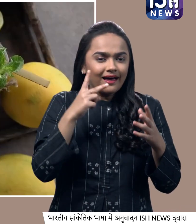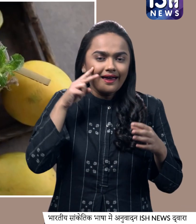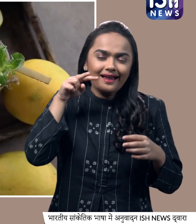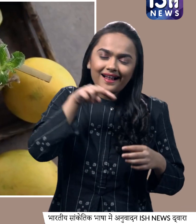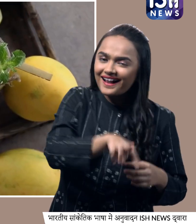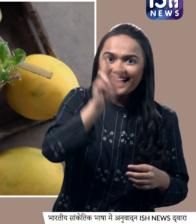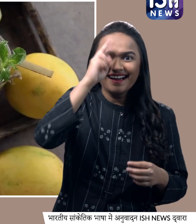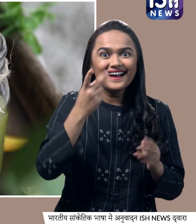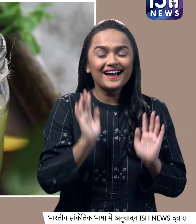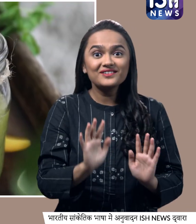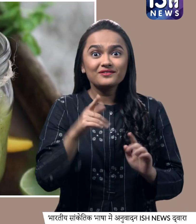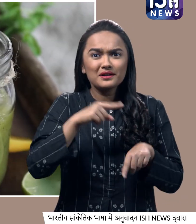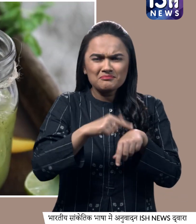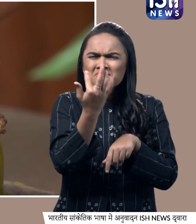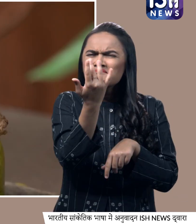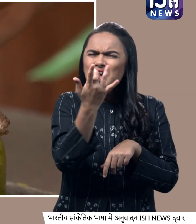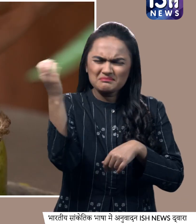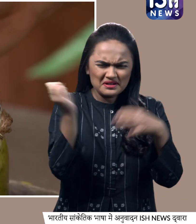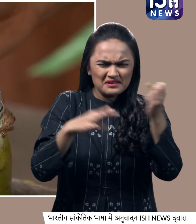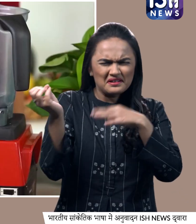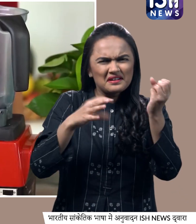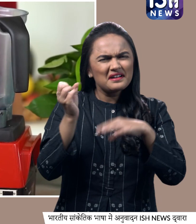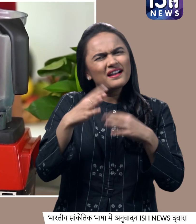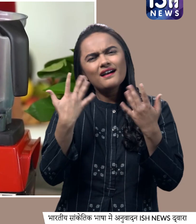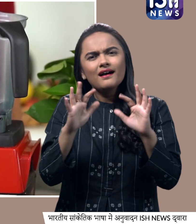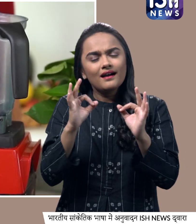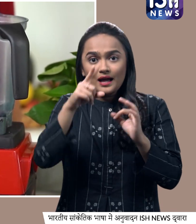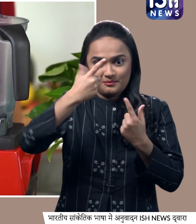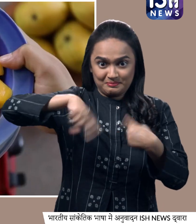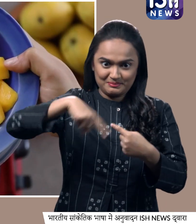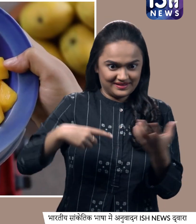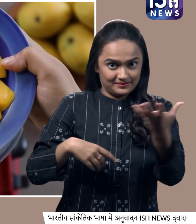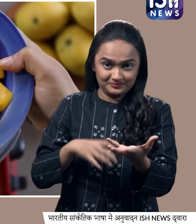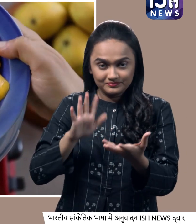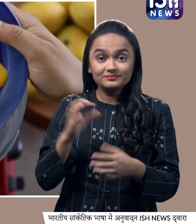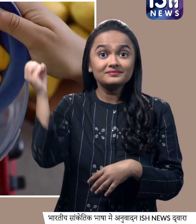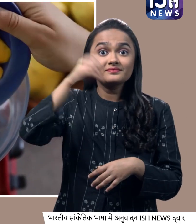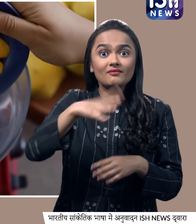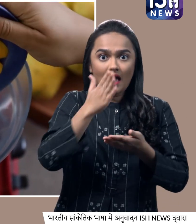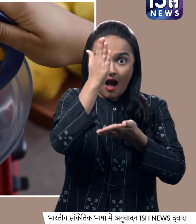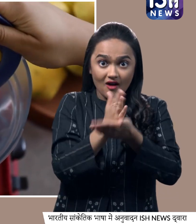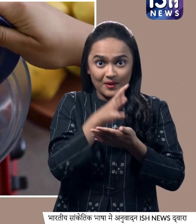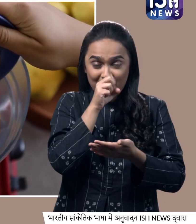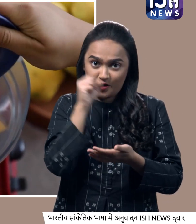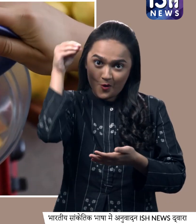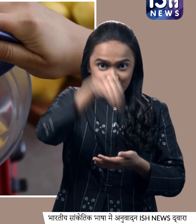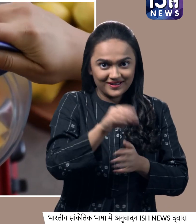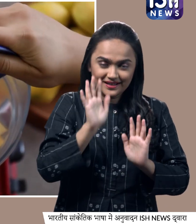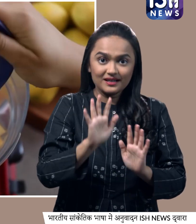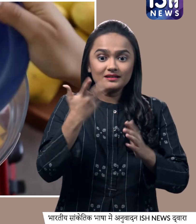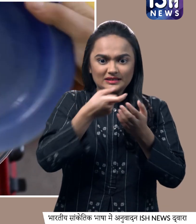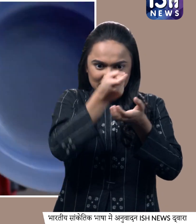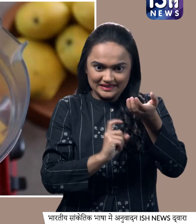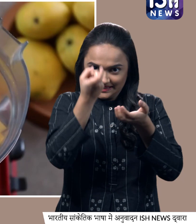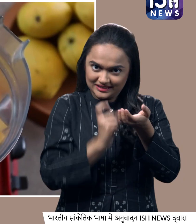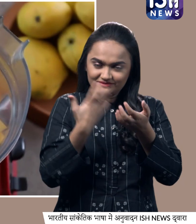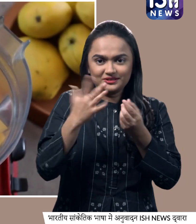To prepare this 5-min recipe, you need a blender. Add half a mango. We have peeled and chopped it